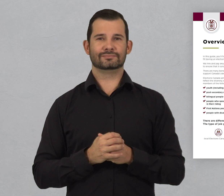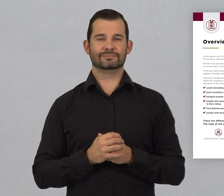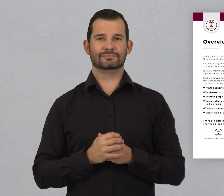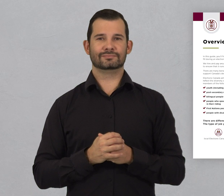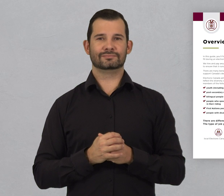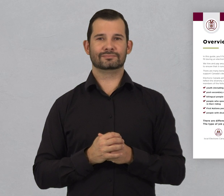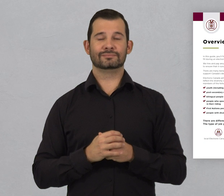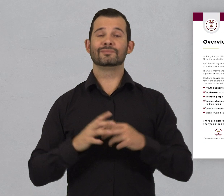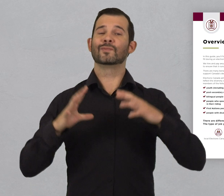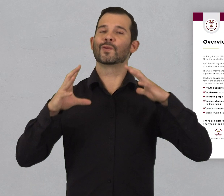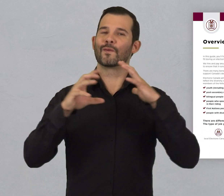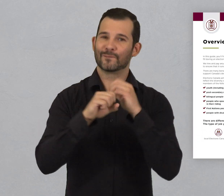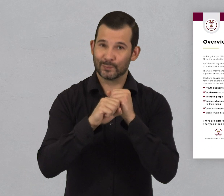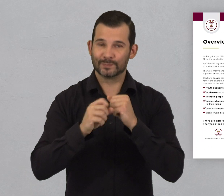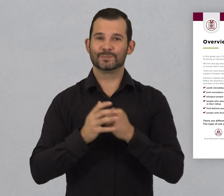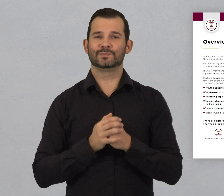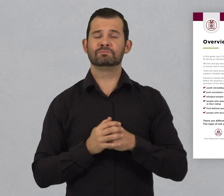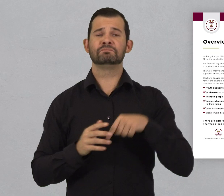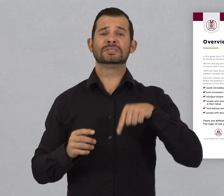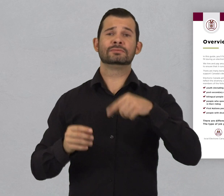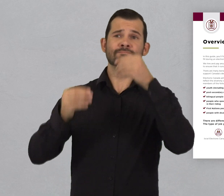Overview: In this guide, you’ll find